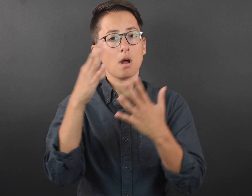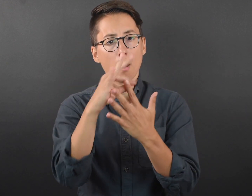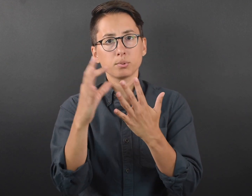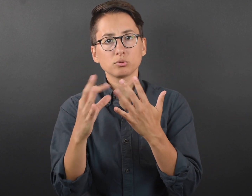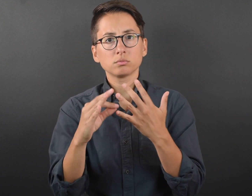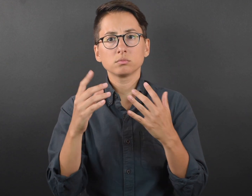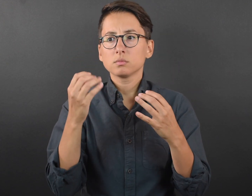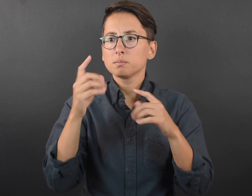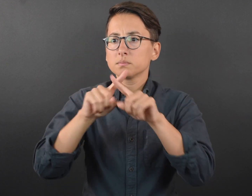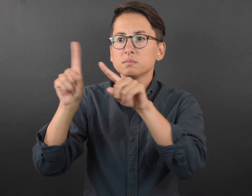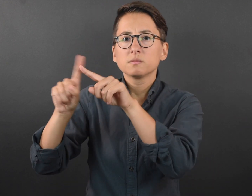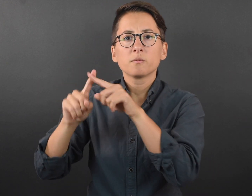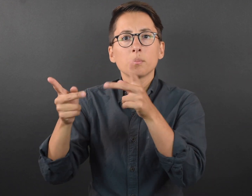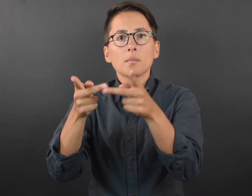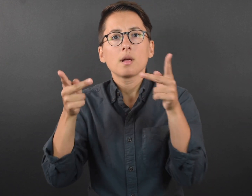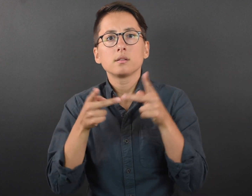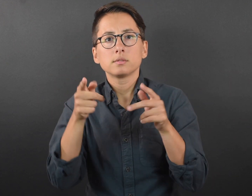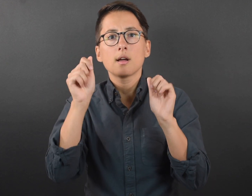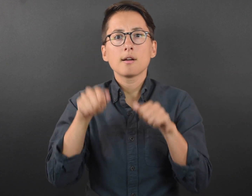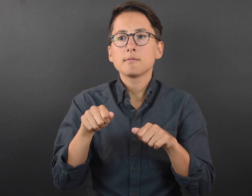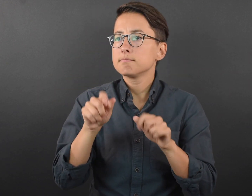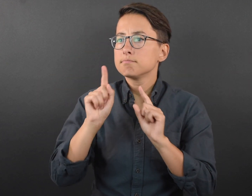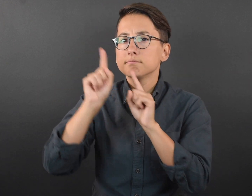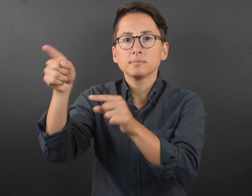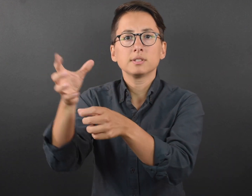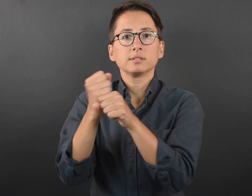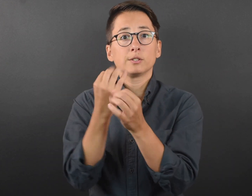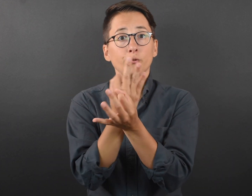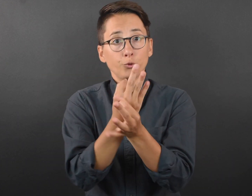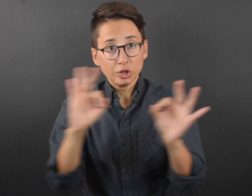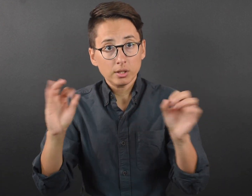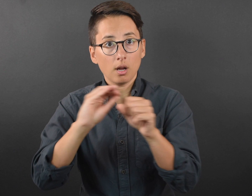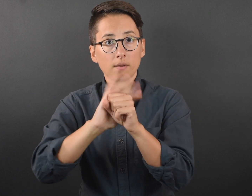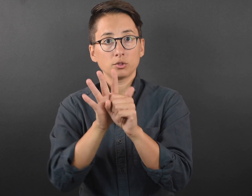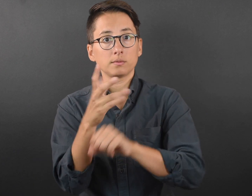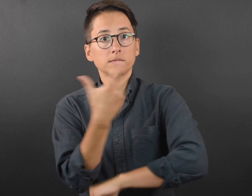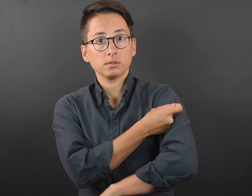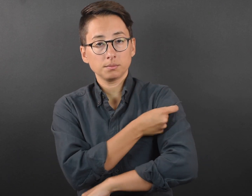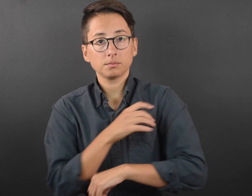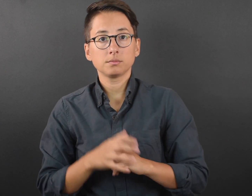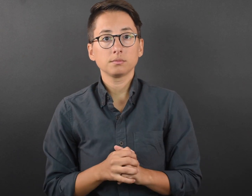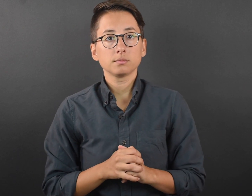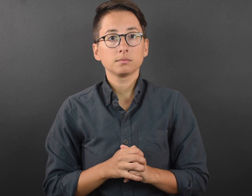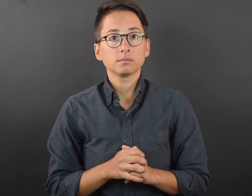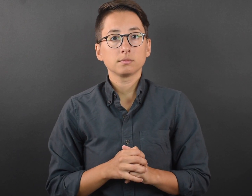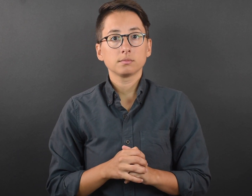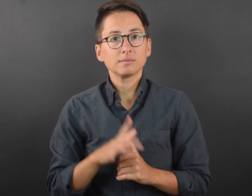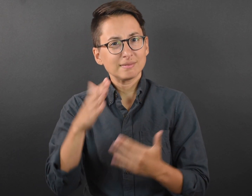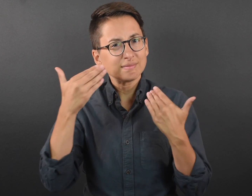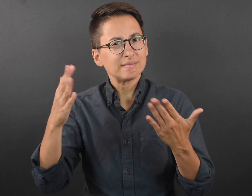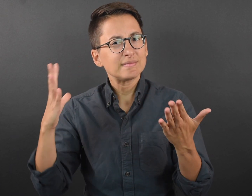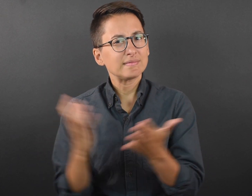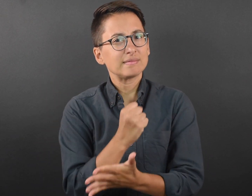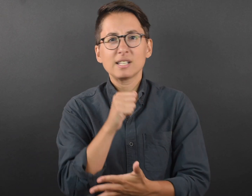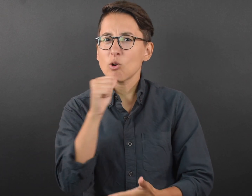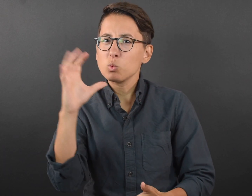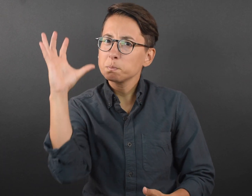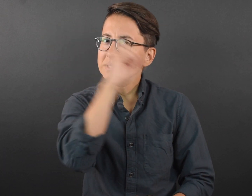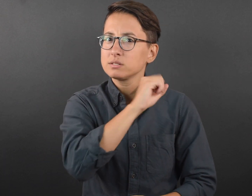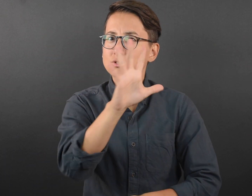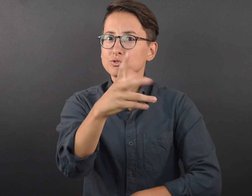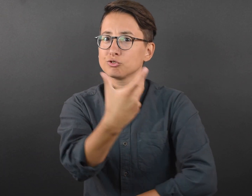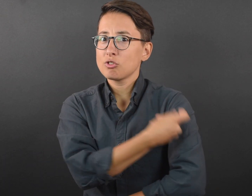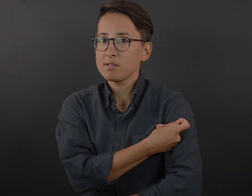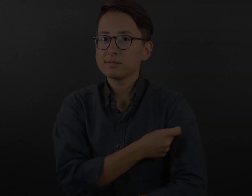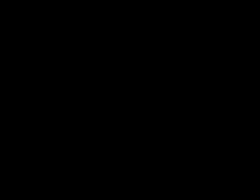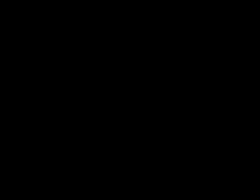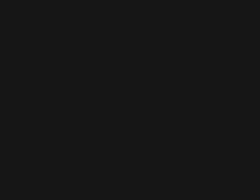vaccine. Don’t miss your shot!